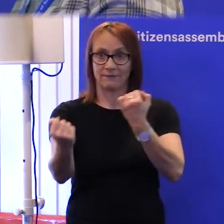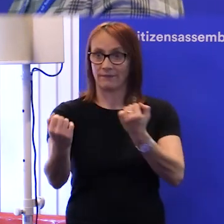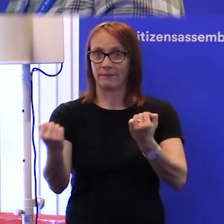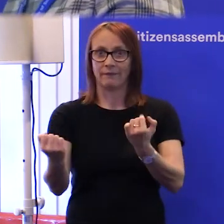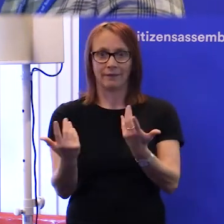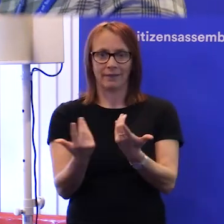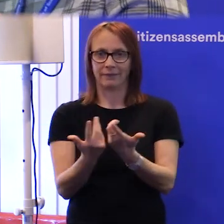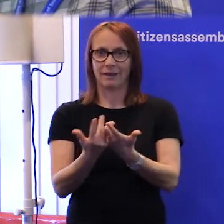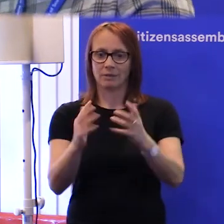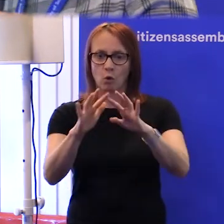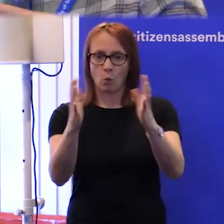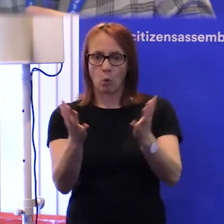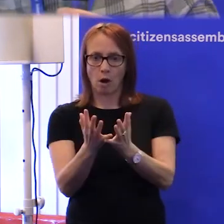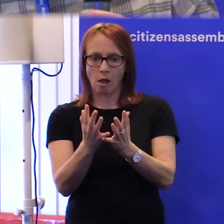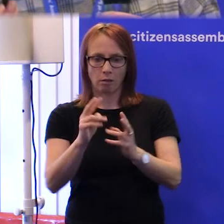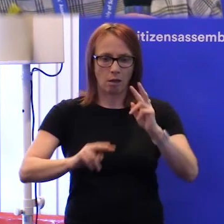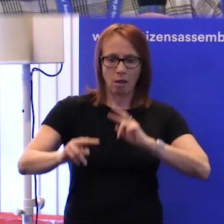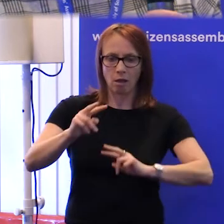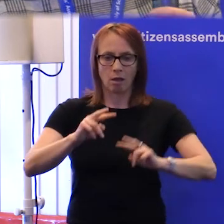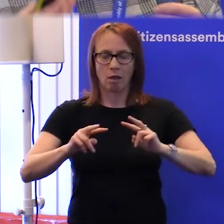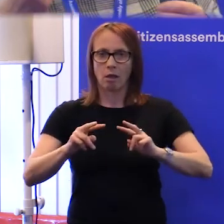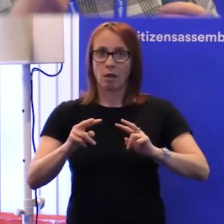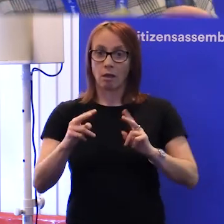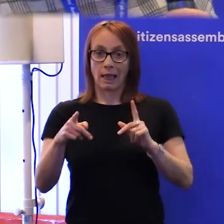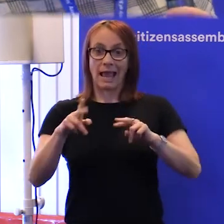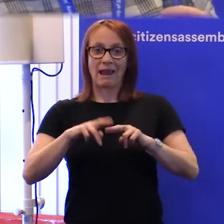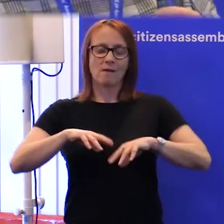the world around us all the time if we have to stop and critically think about